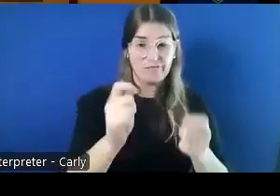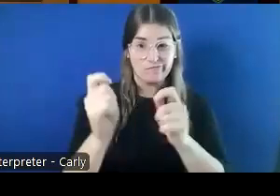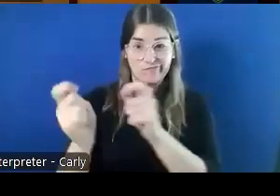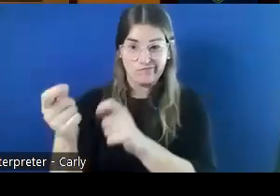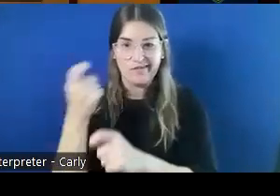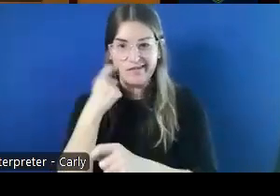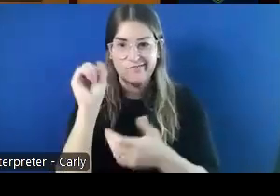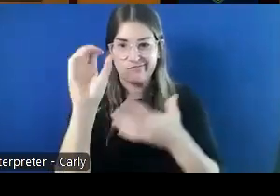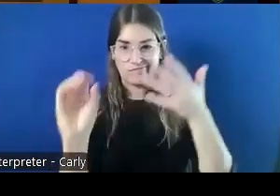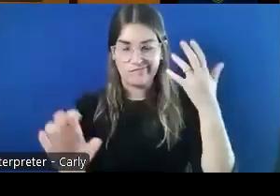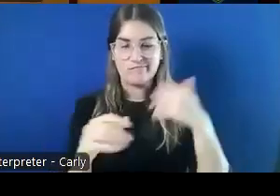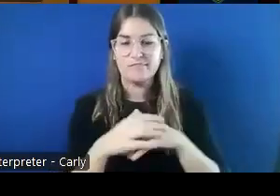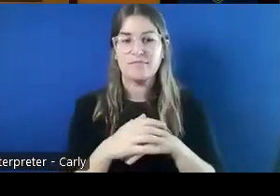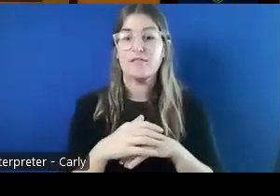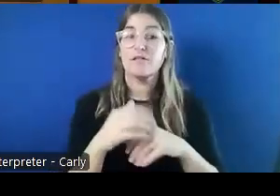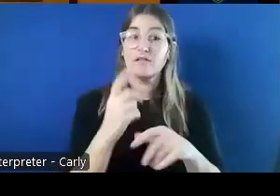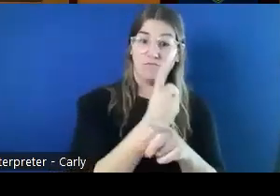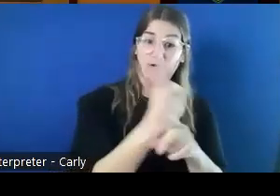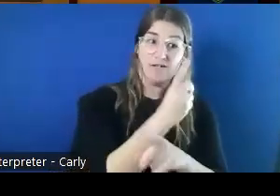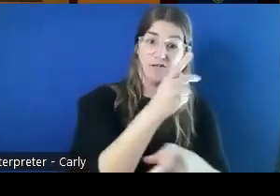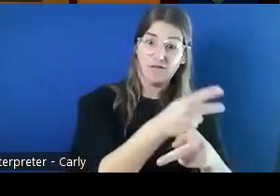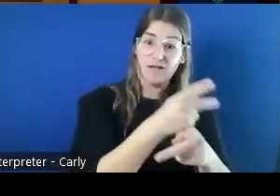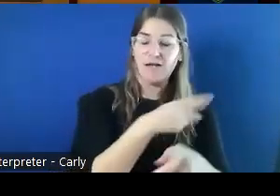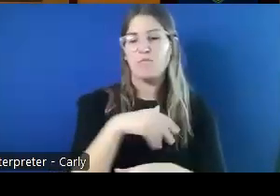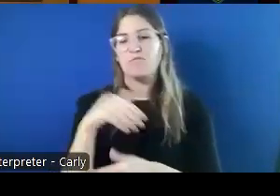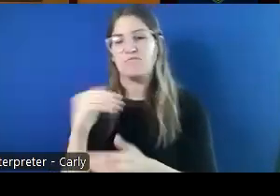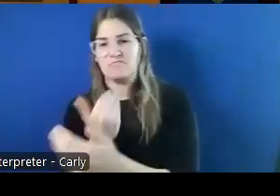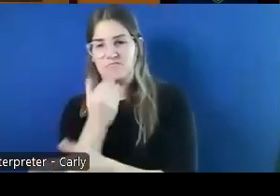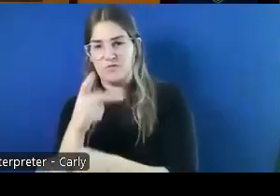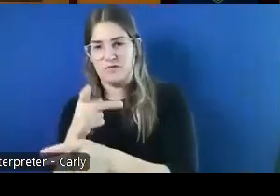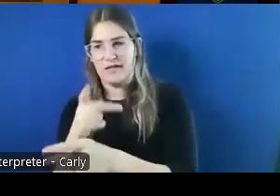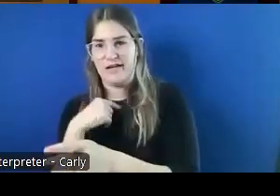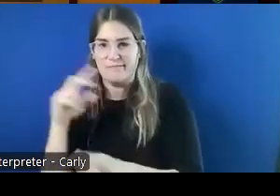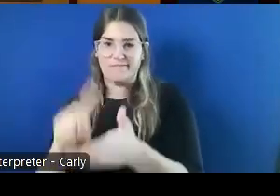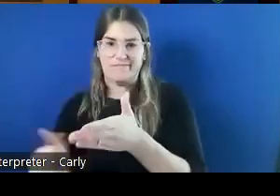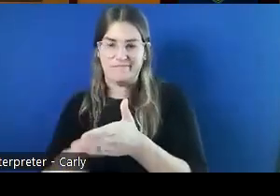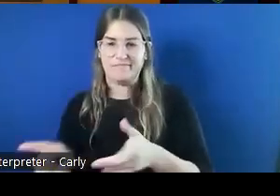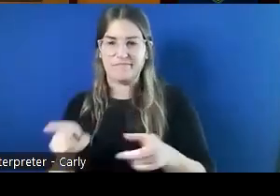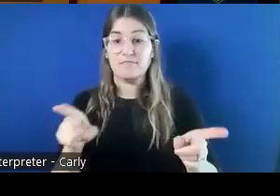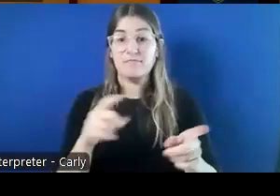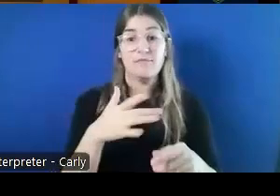um compared to usual care in in cancer which is just to give a context usual care is we screen for